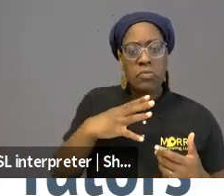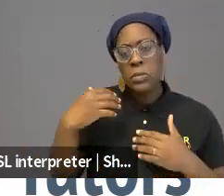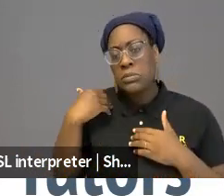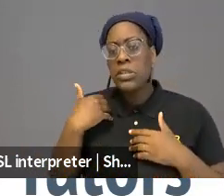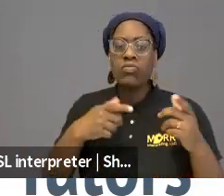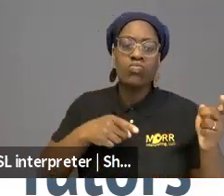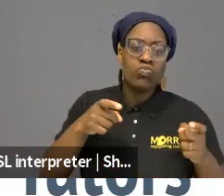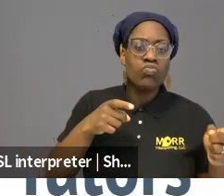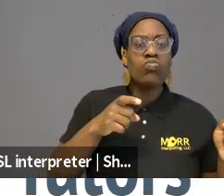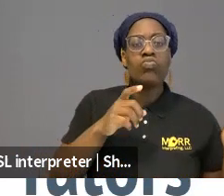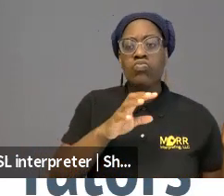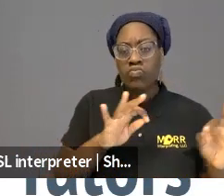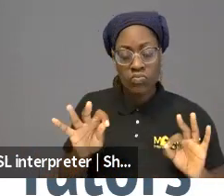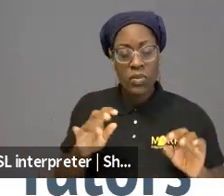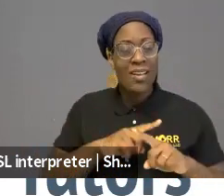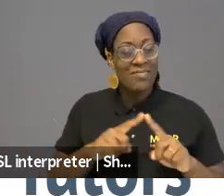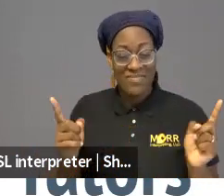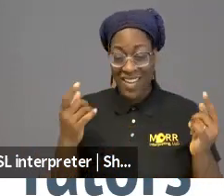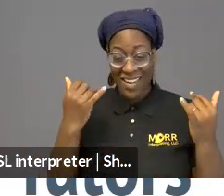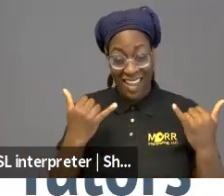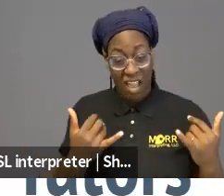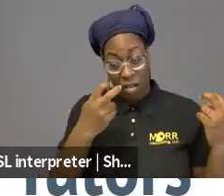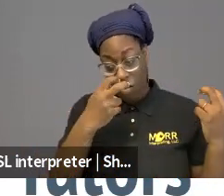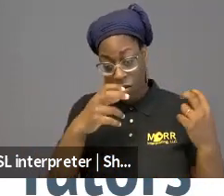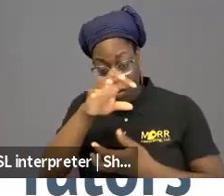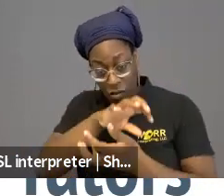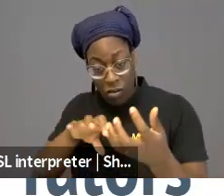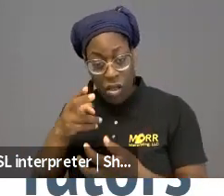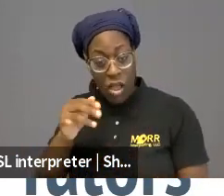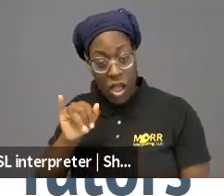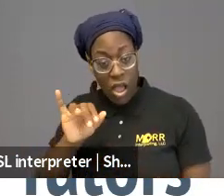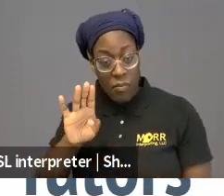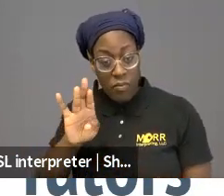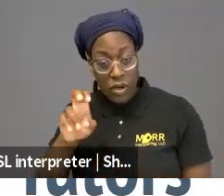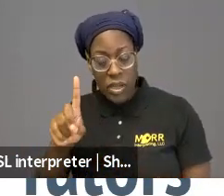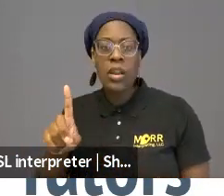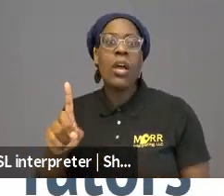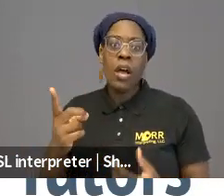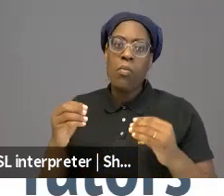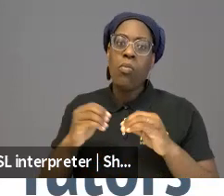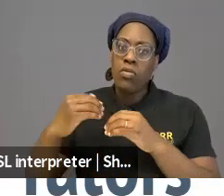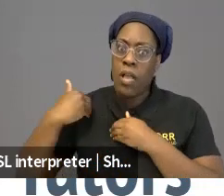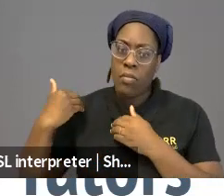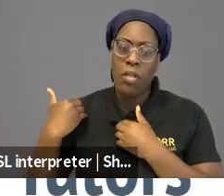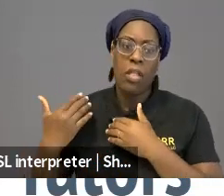me more teaching was helpful, but there it is. We all have issues like that. But basically,